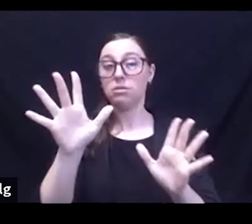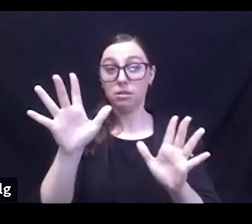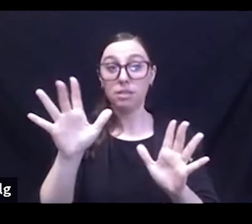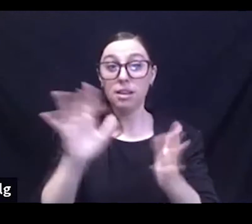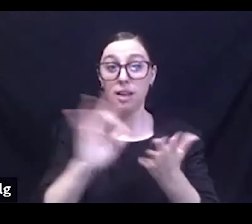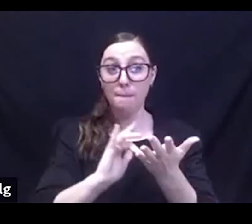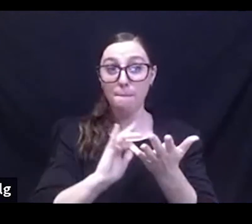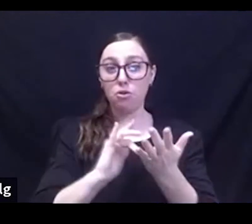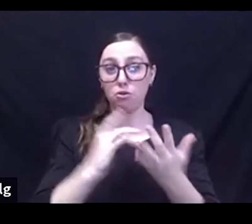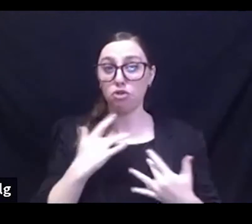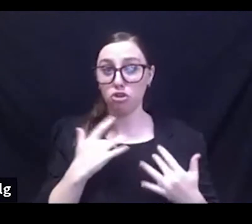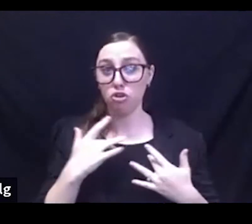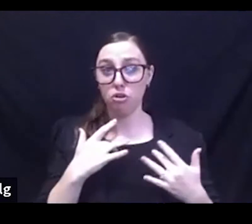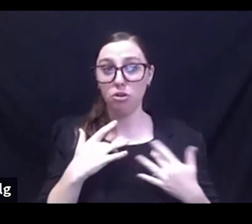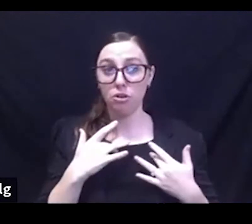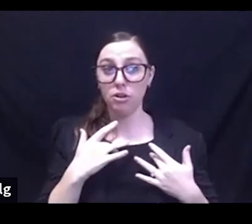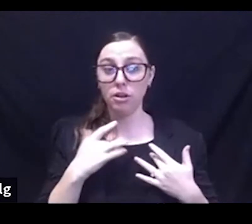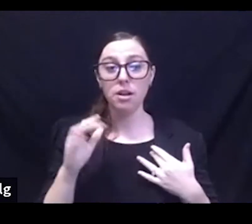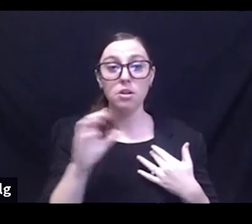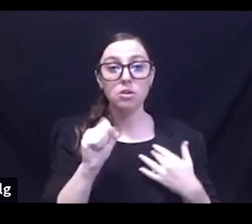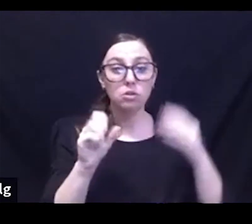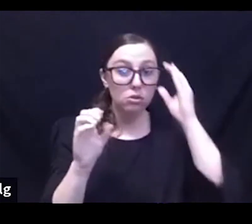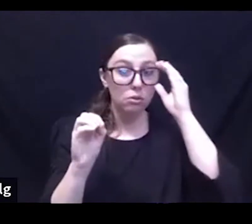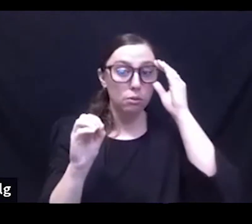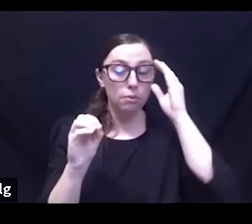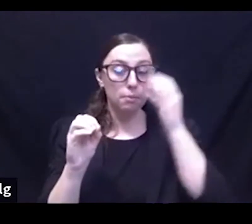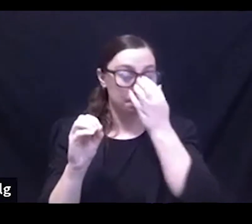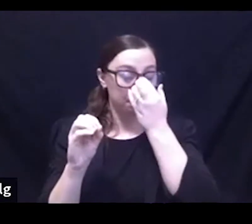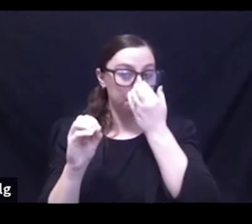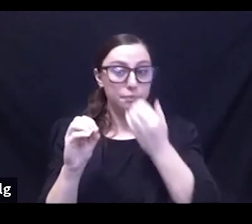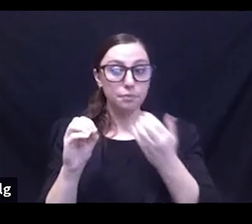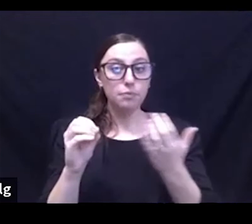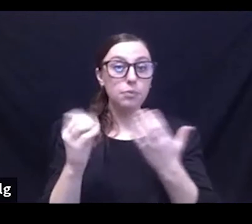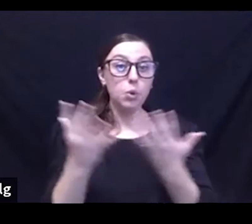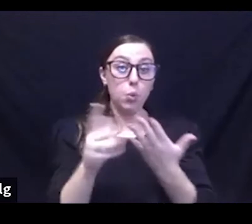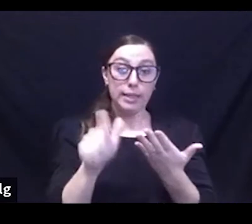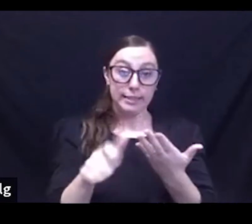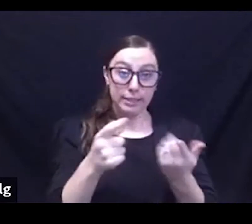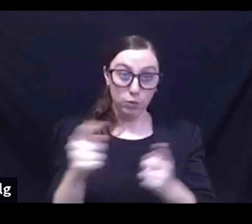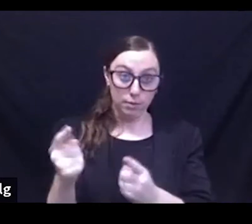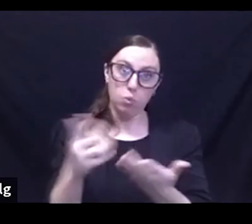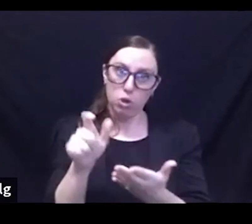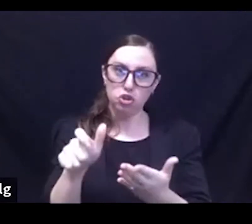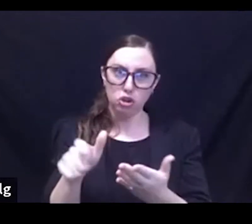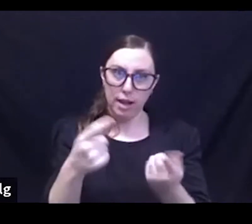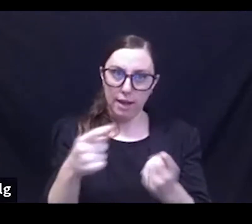concern. And so what needed to be done and what should have